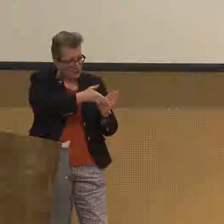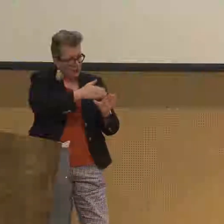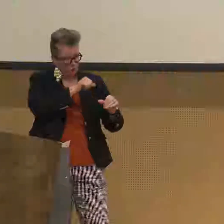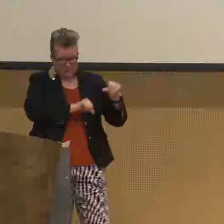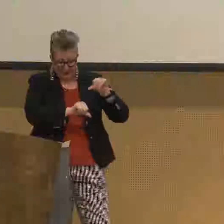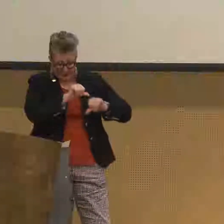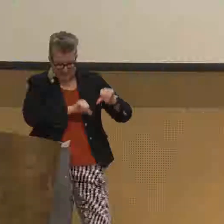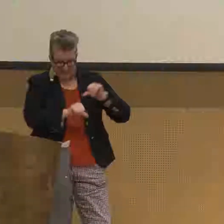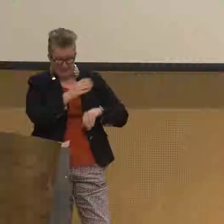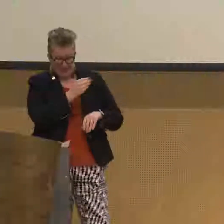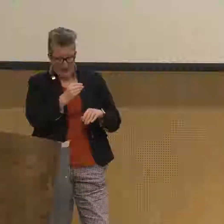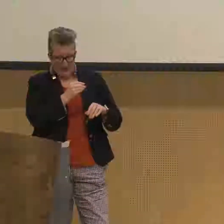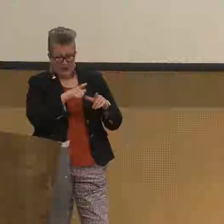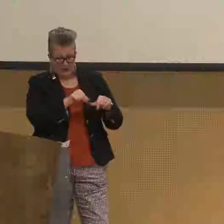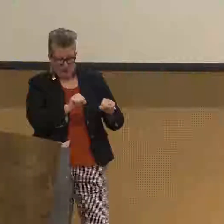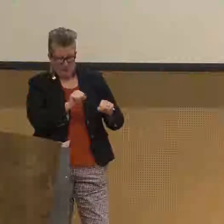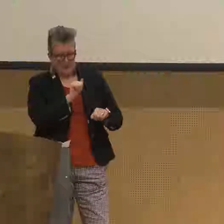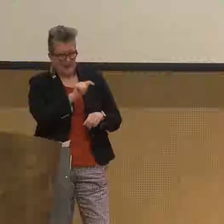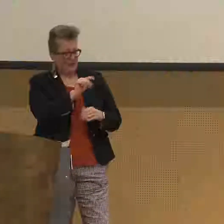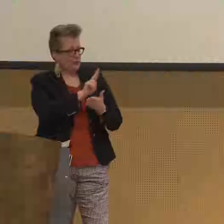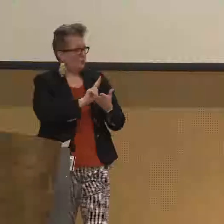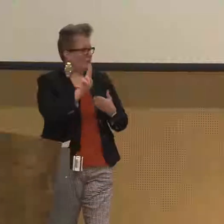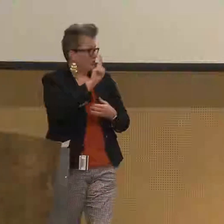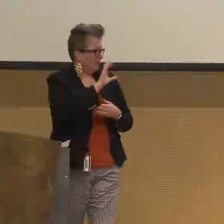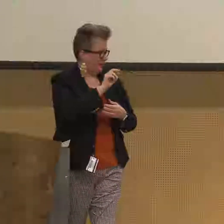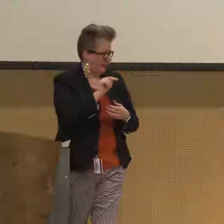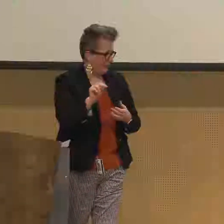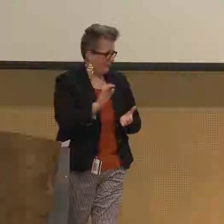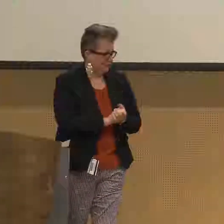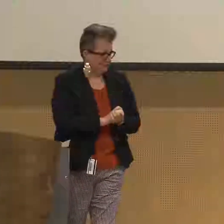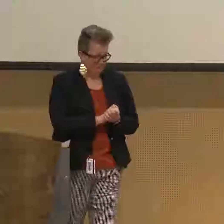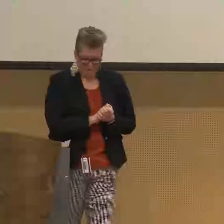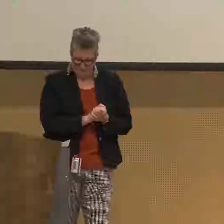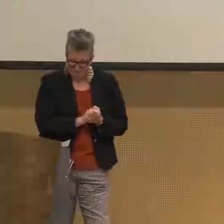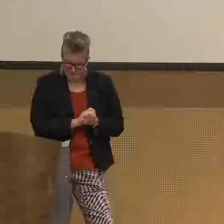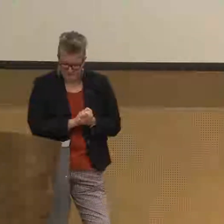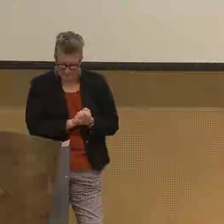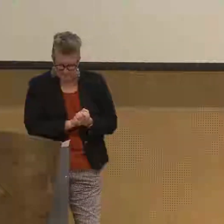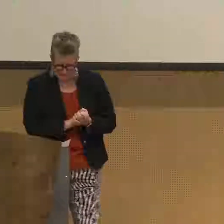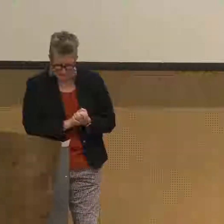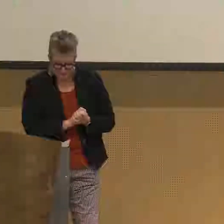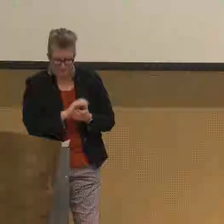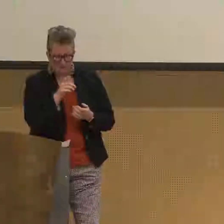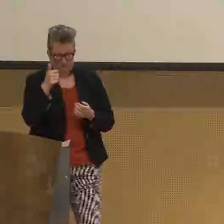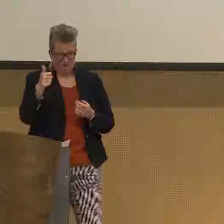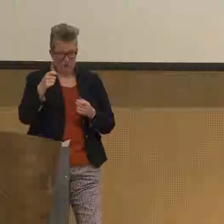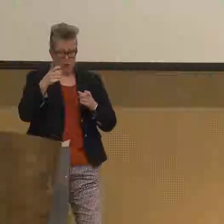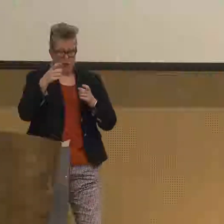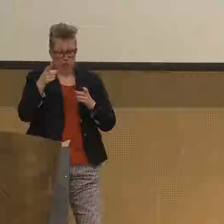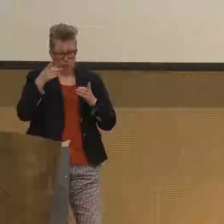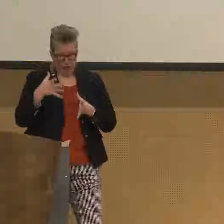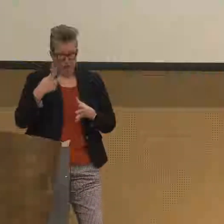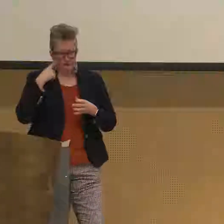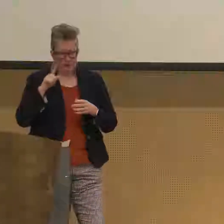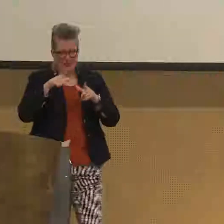of psychological sciences and linguistics at the University of Connecticut.